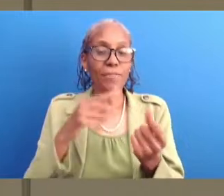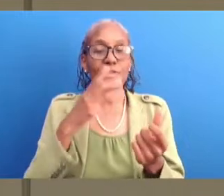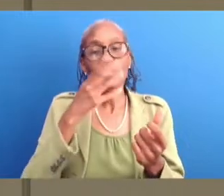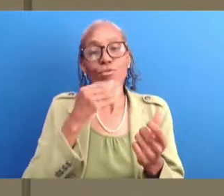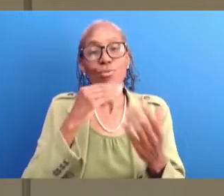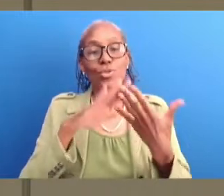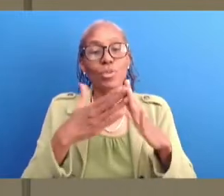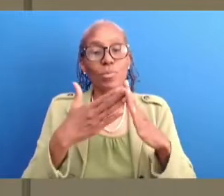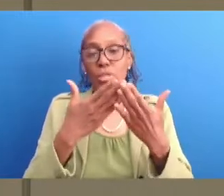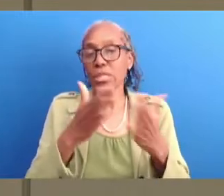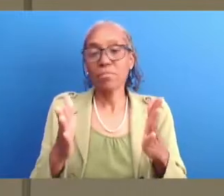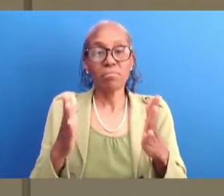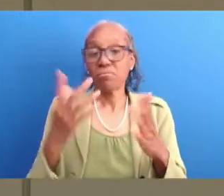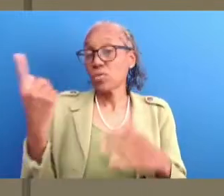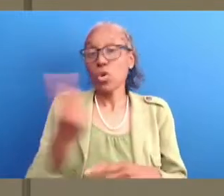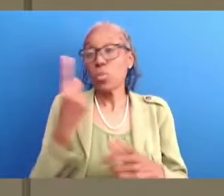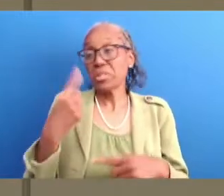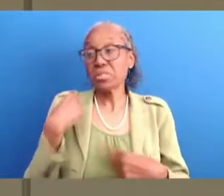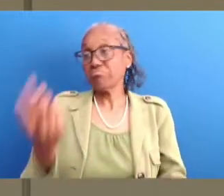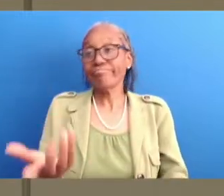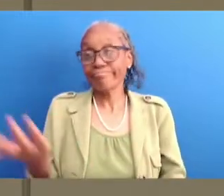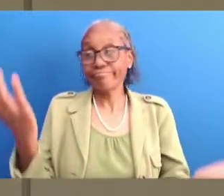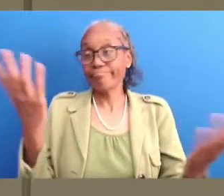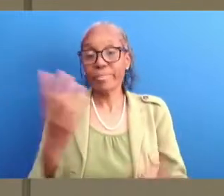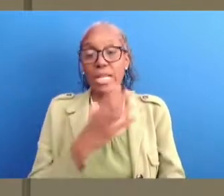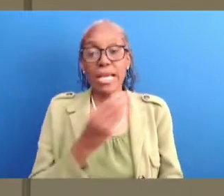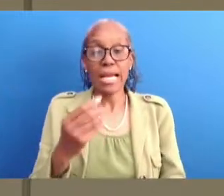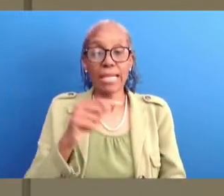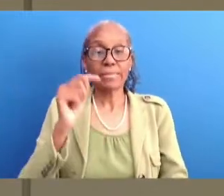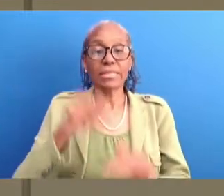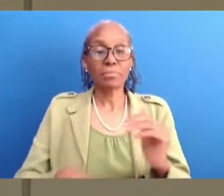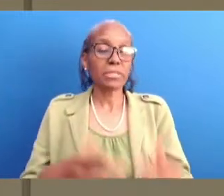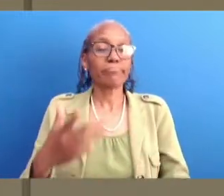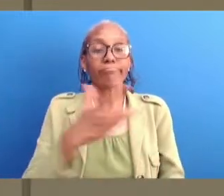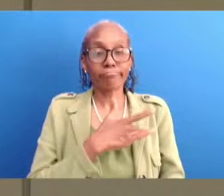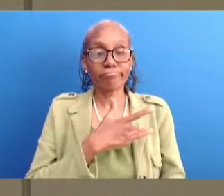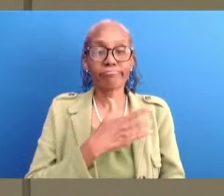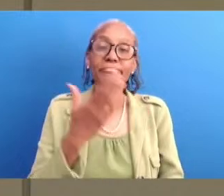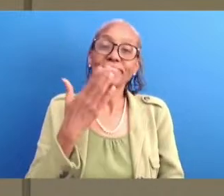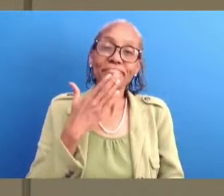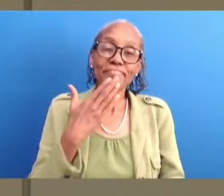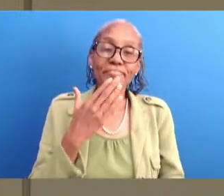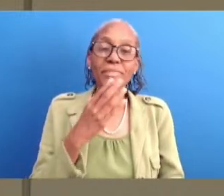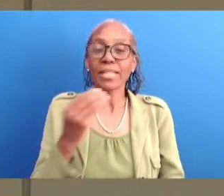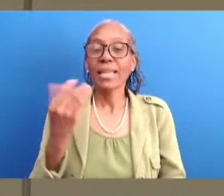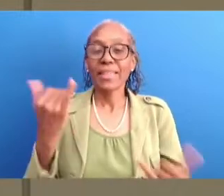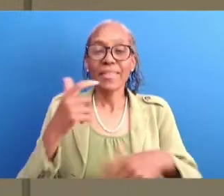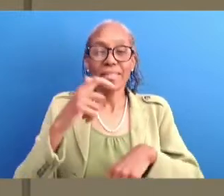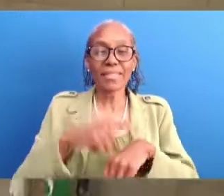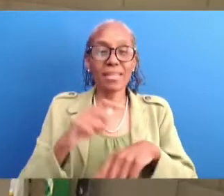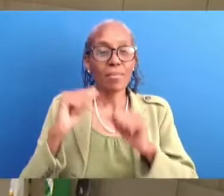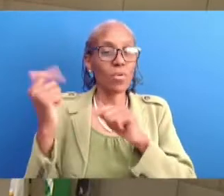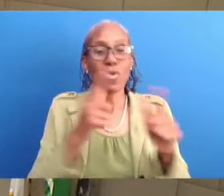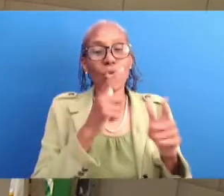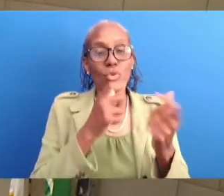HAVE BEEN SO SUPPORTIVE OF THE JEWISH COMMUNITY.